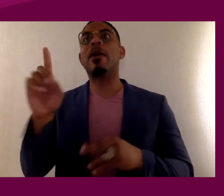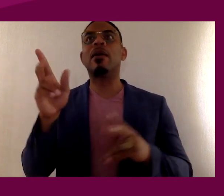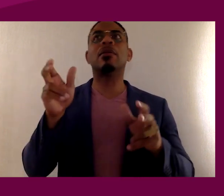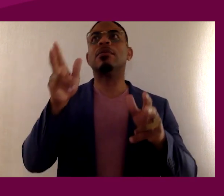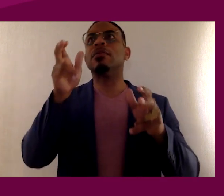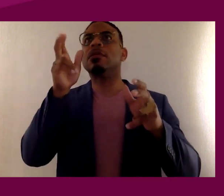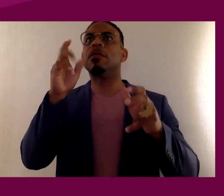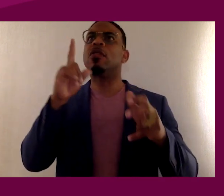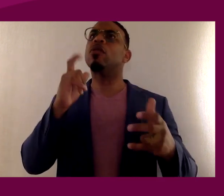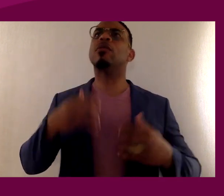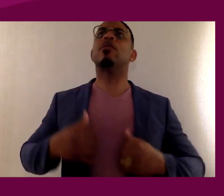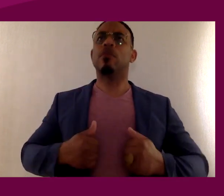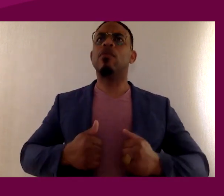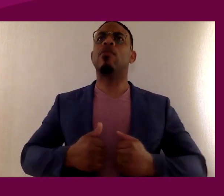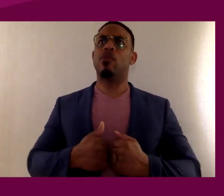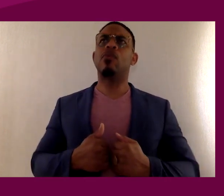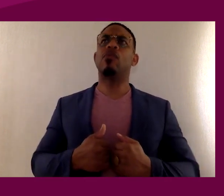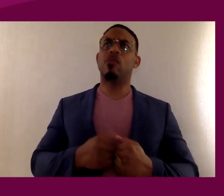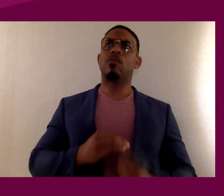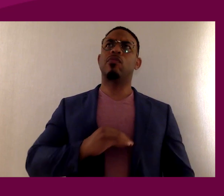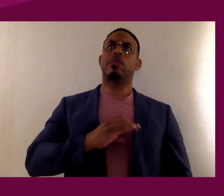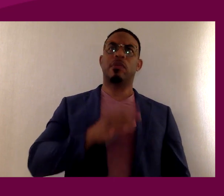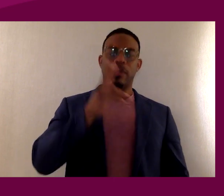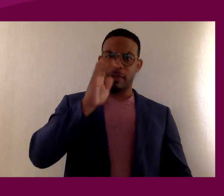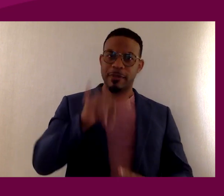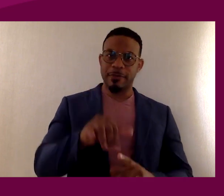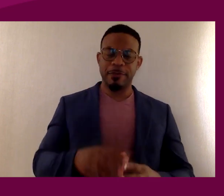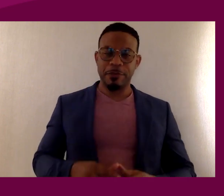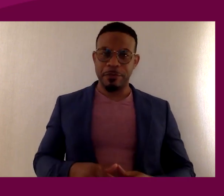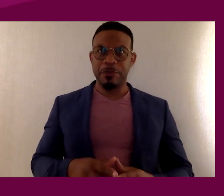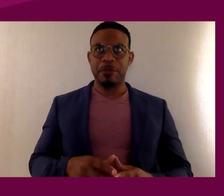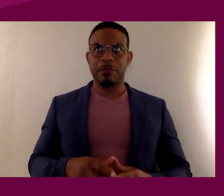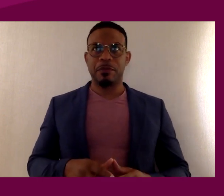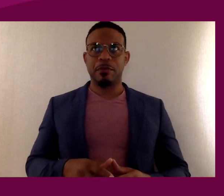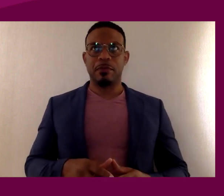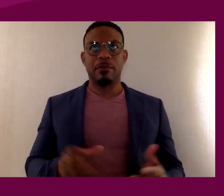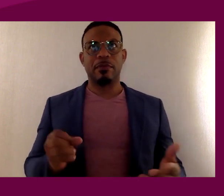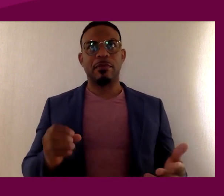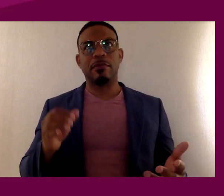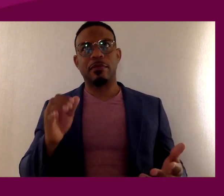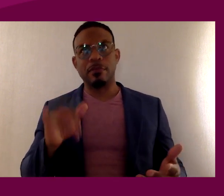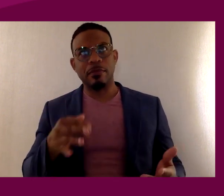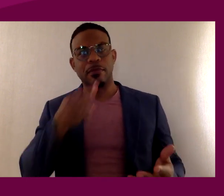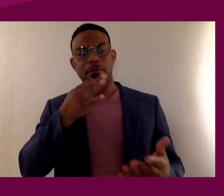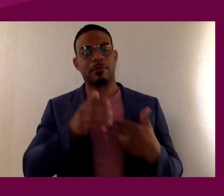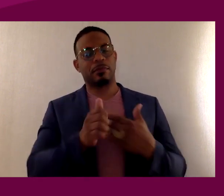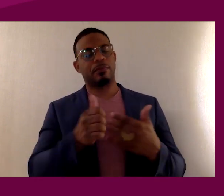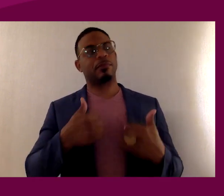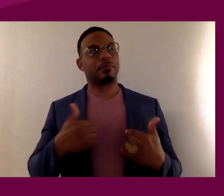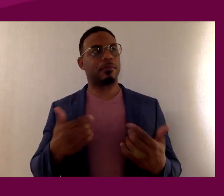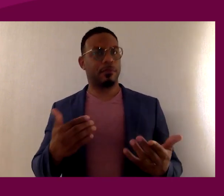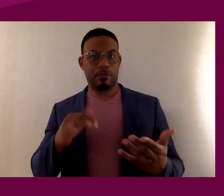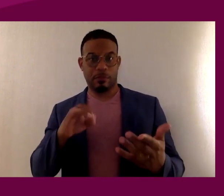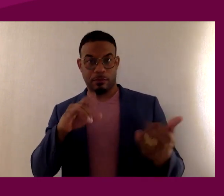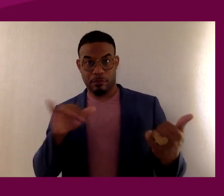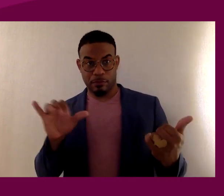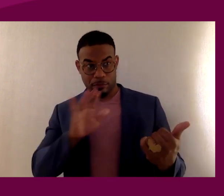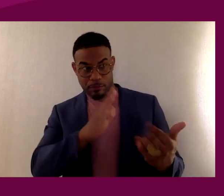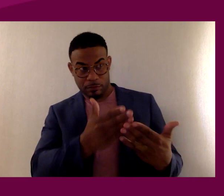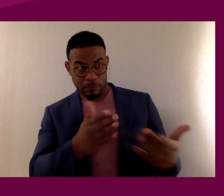always young people somewhere who were interested in that. So that eventually led me,